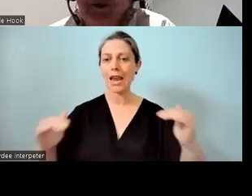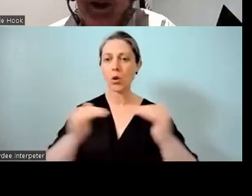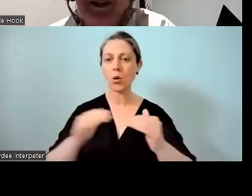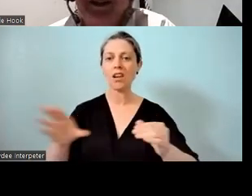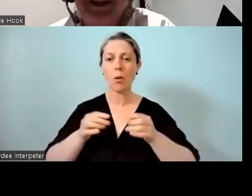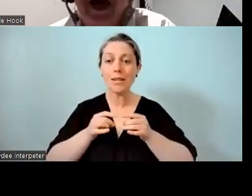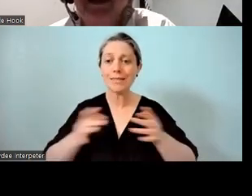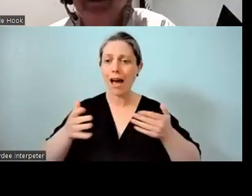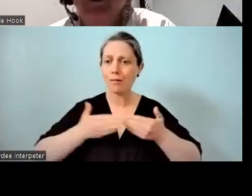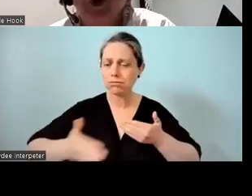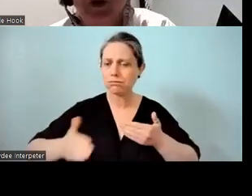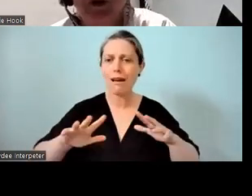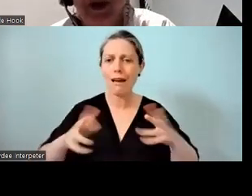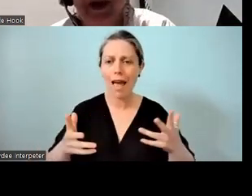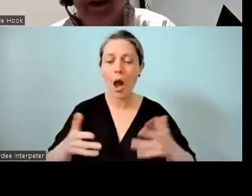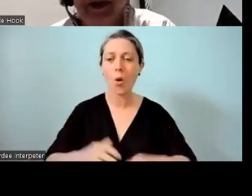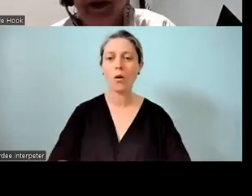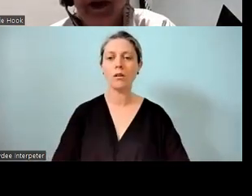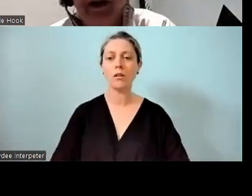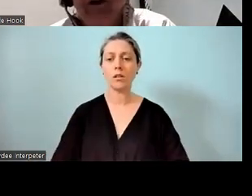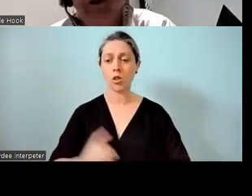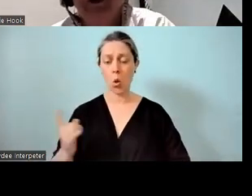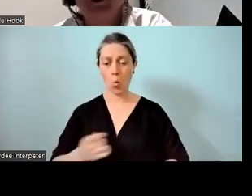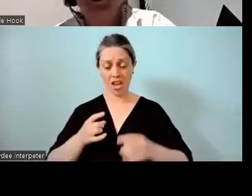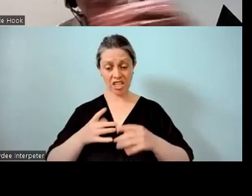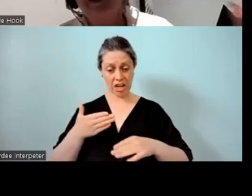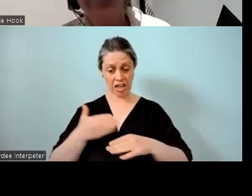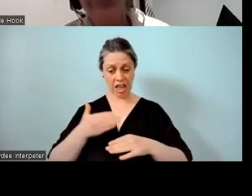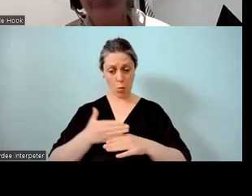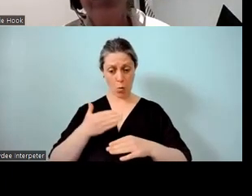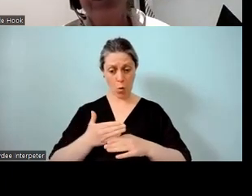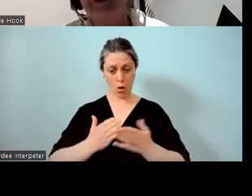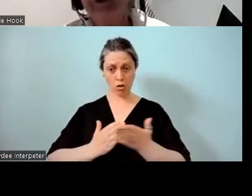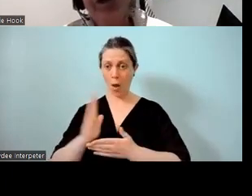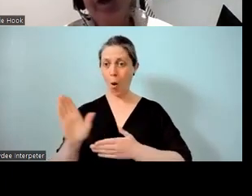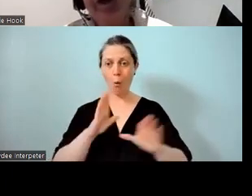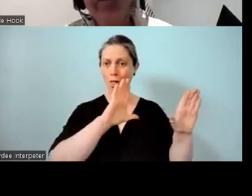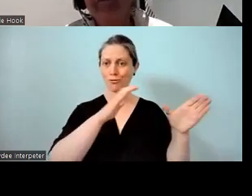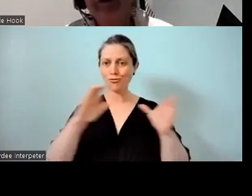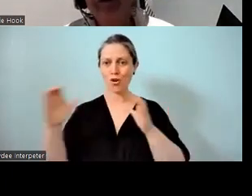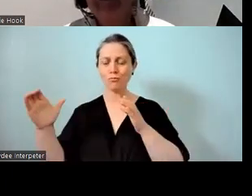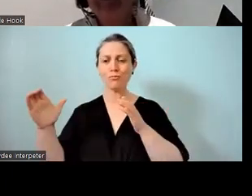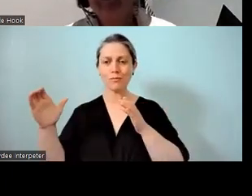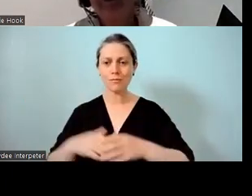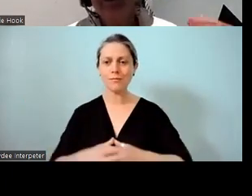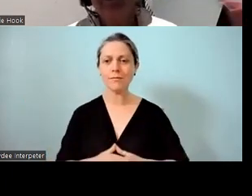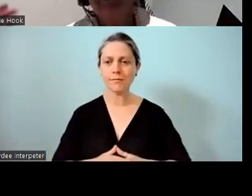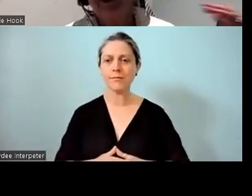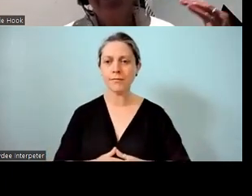So we are just starting some work on that across all of our groups to look at a stock take,